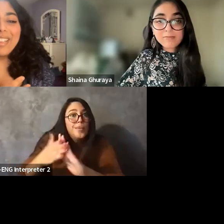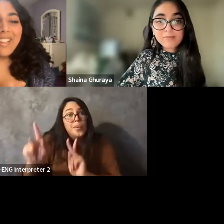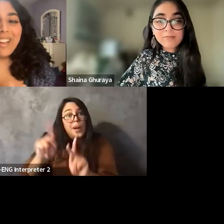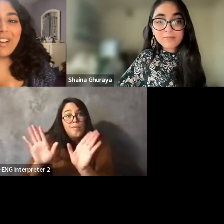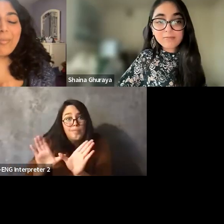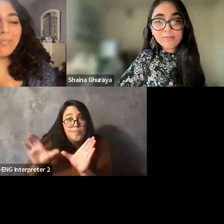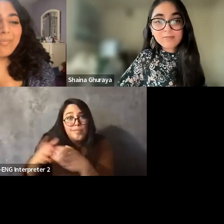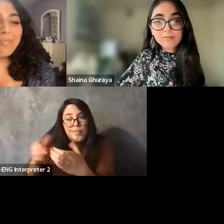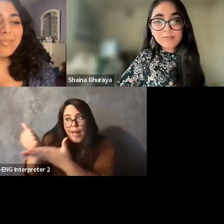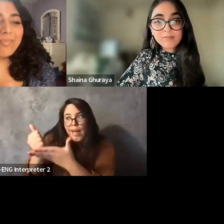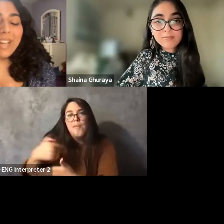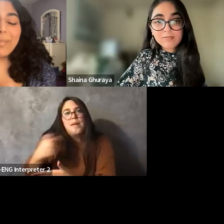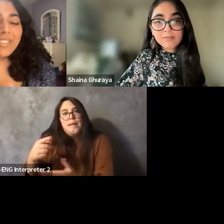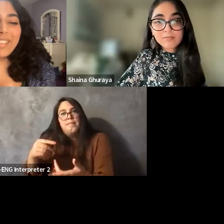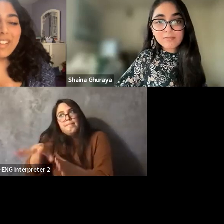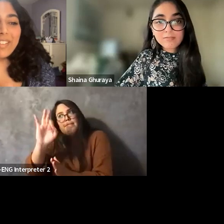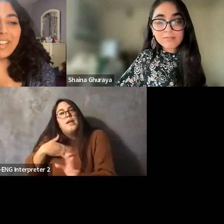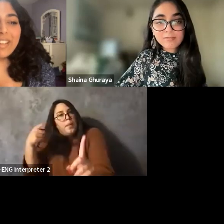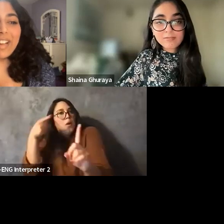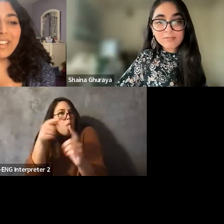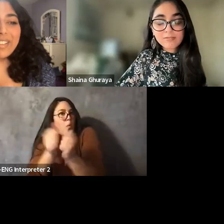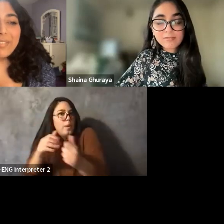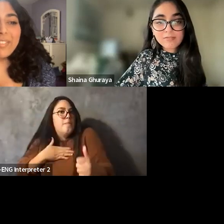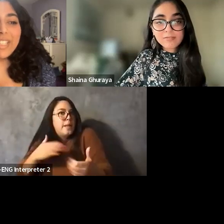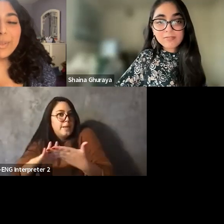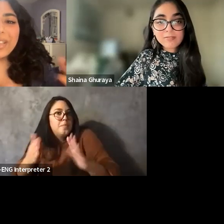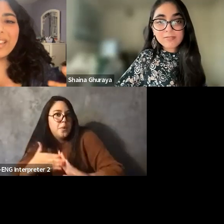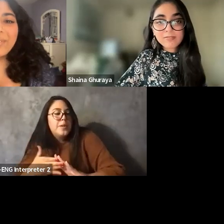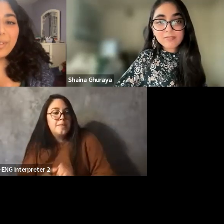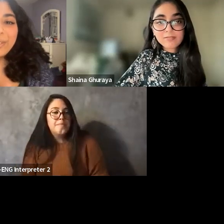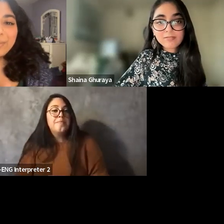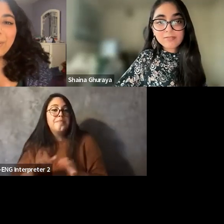Yeah, because at the end of the day, I enjoyed life so much more